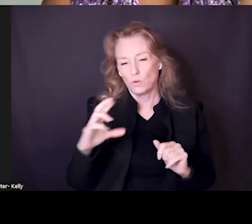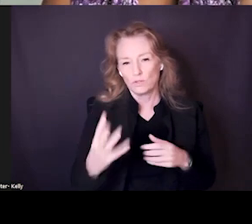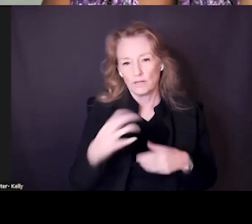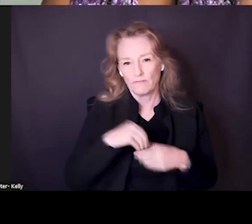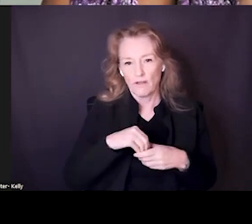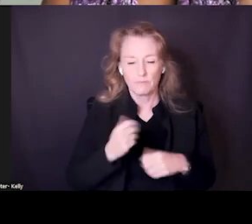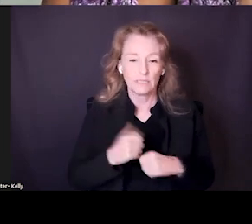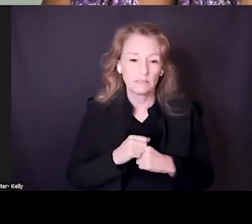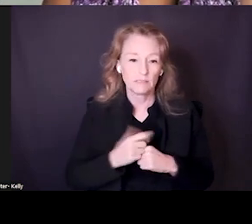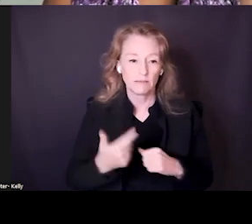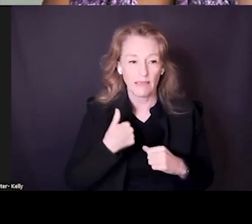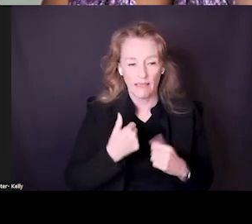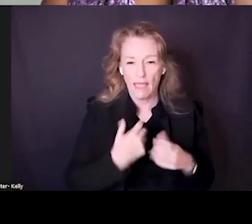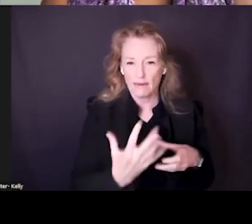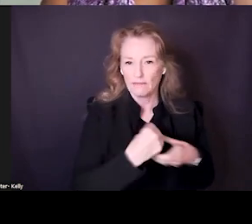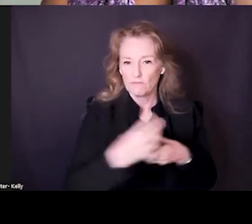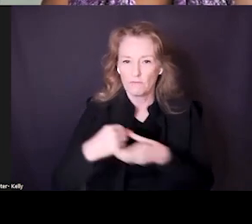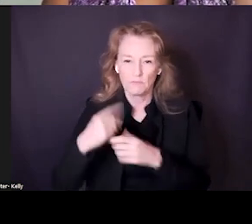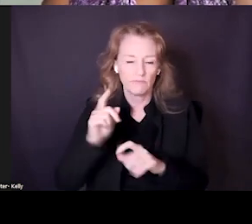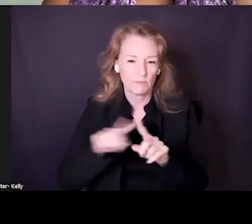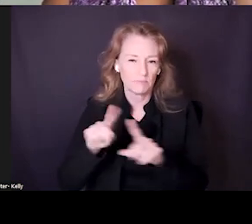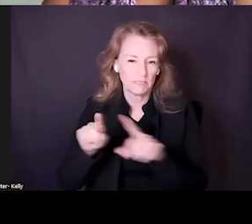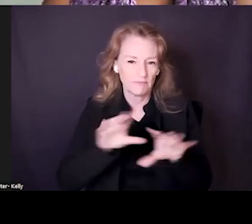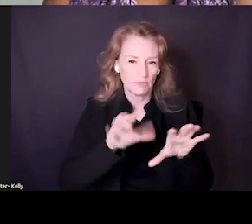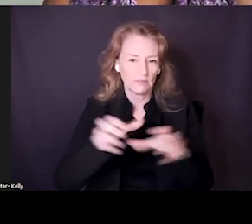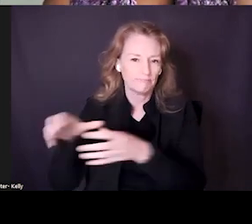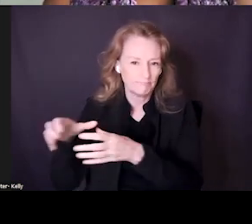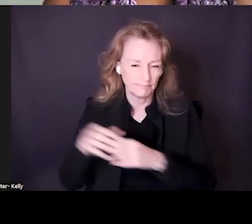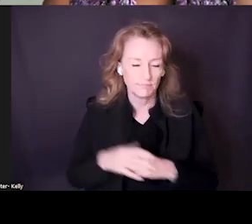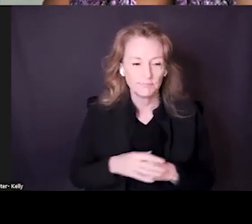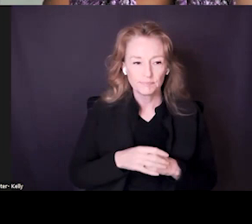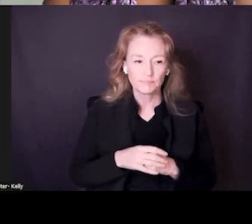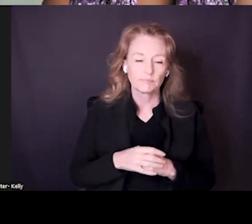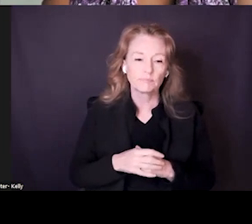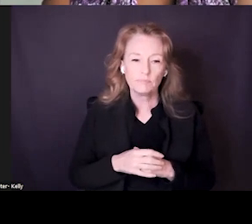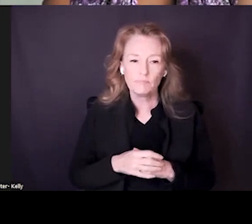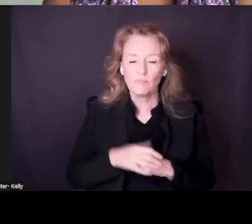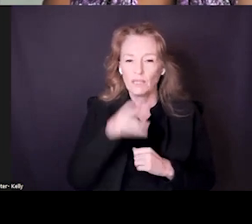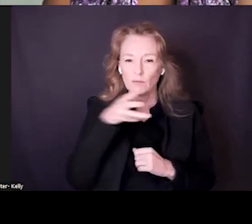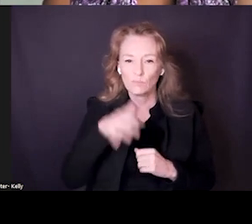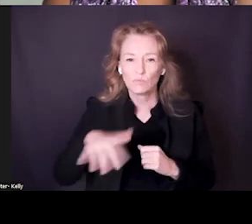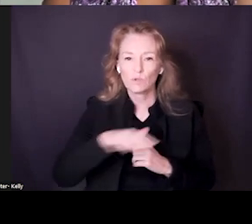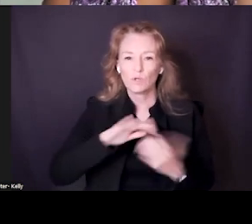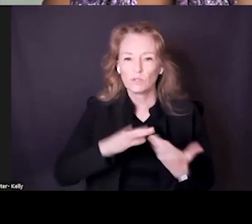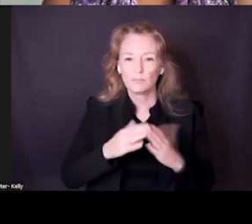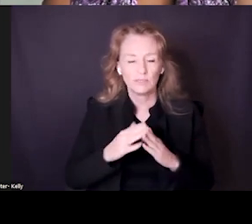IN RURAL COMMUNITIES IT IS IMPORTANT TO GO TO THAT